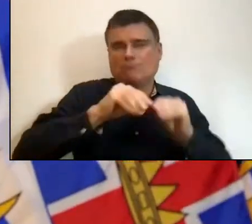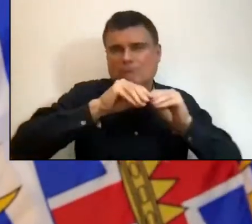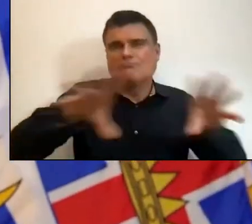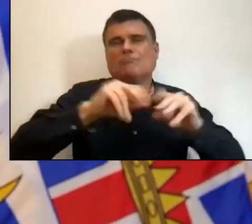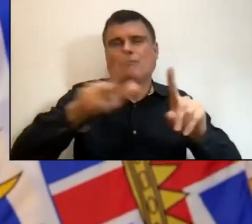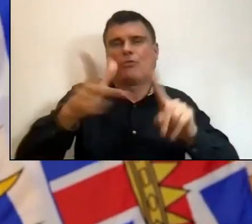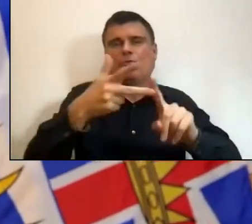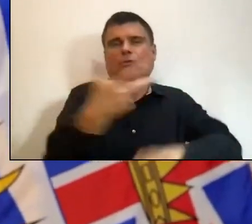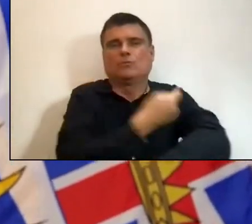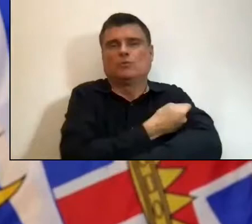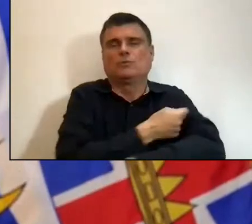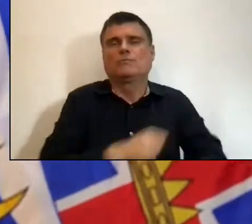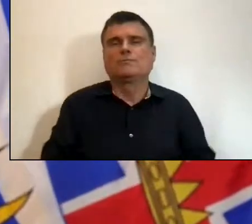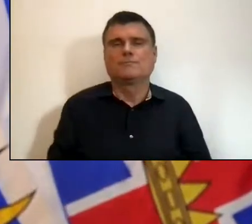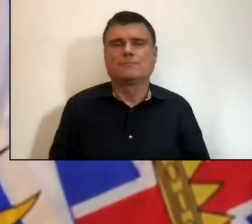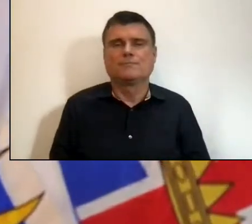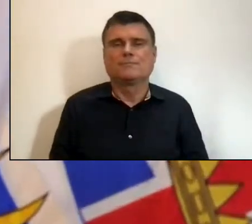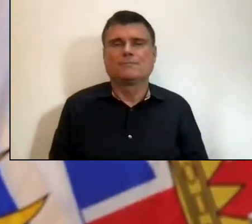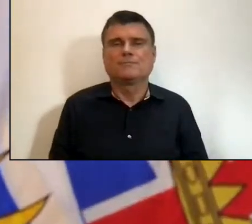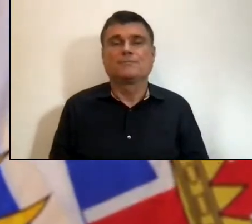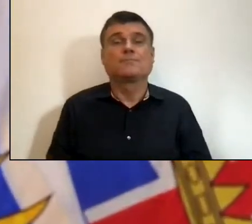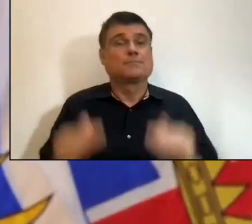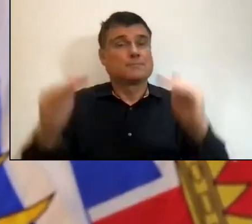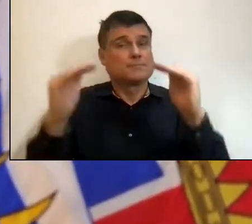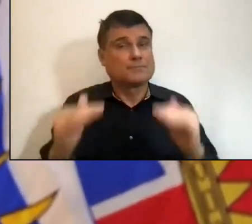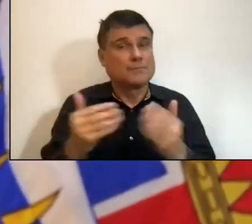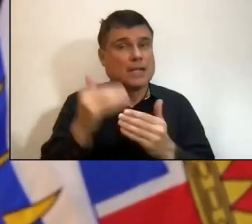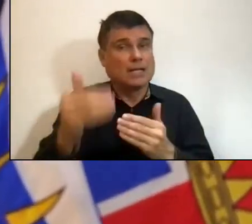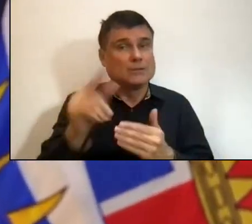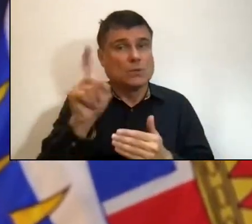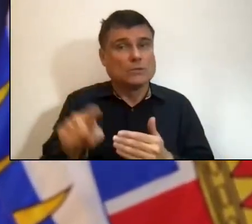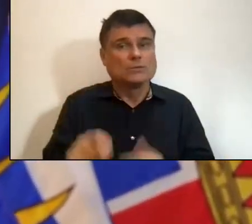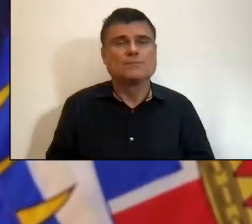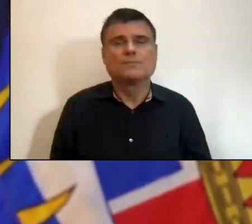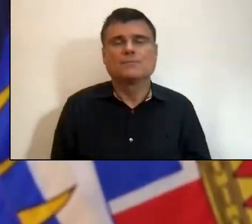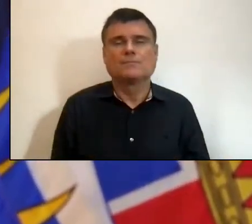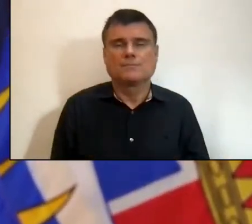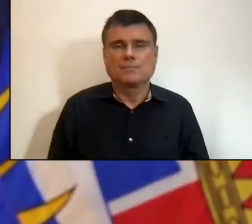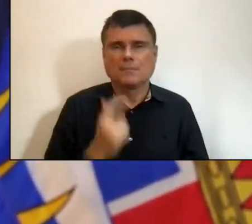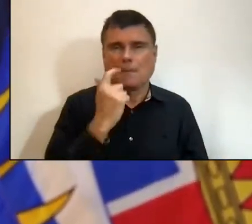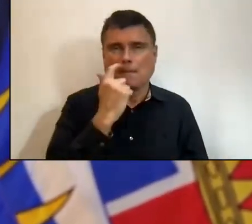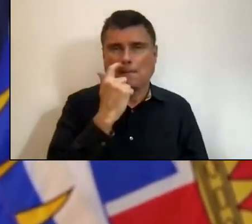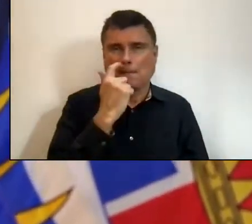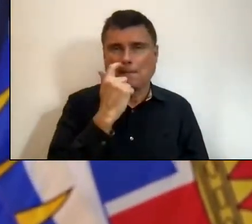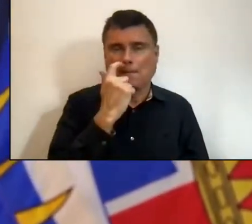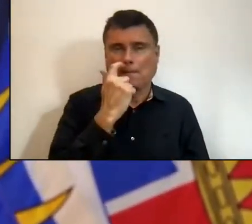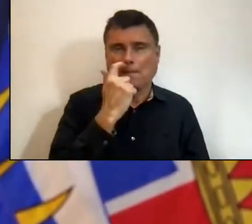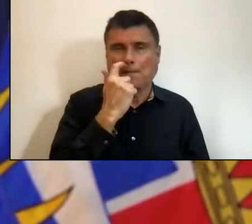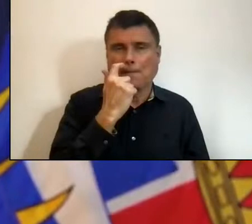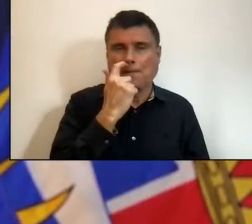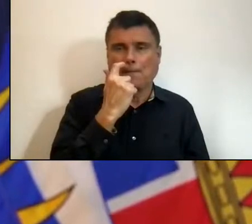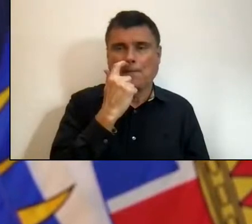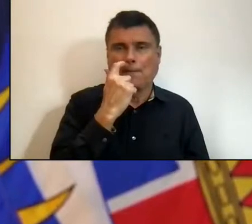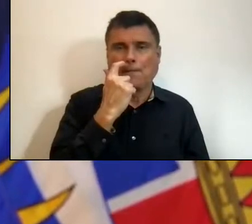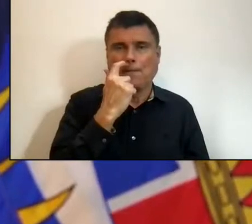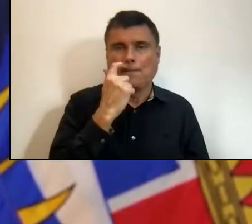Wong, Fairchild radio.